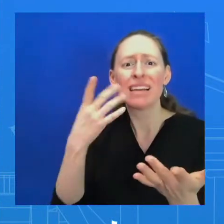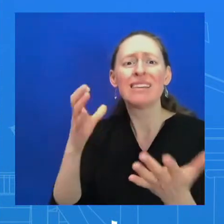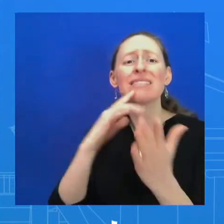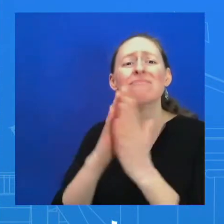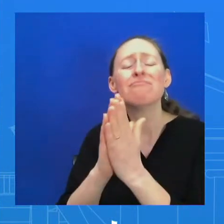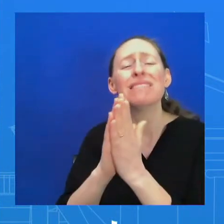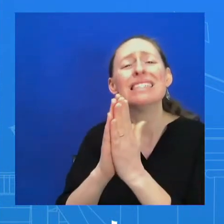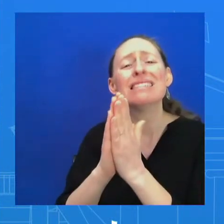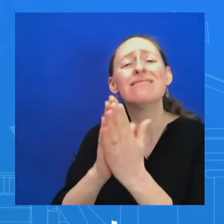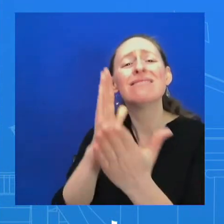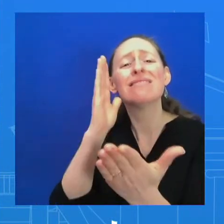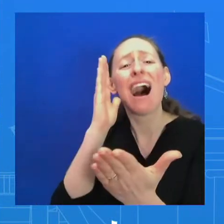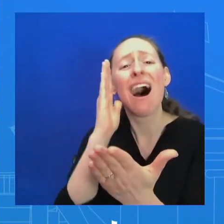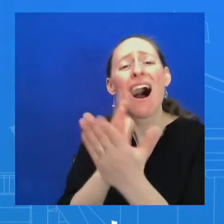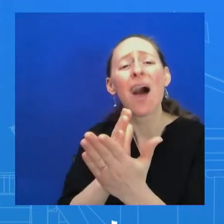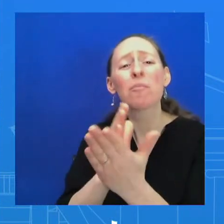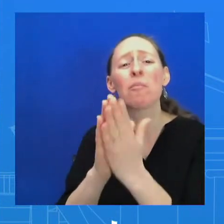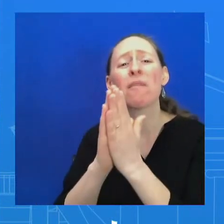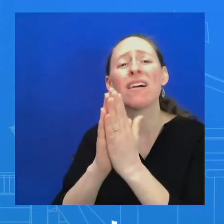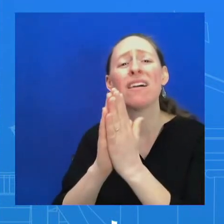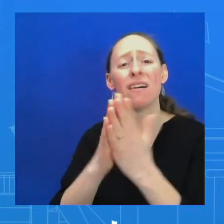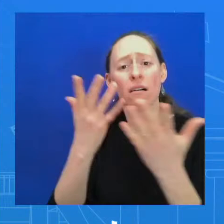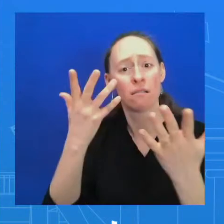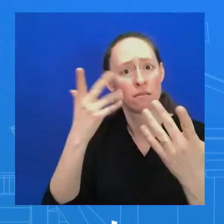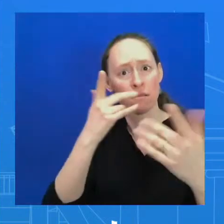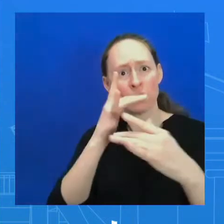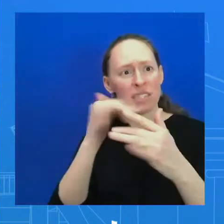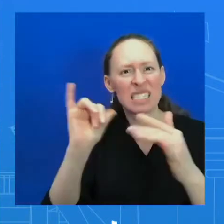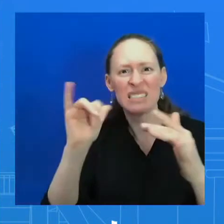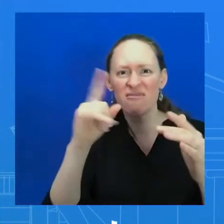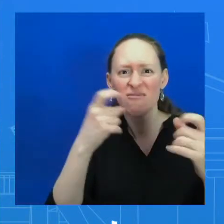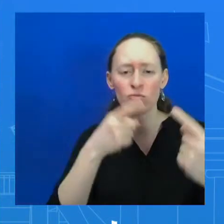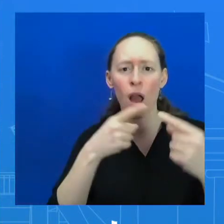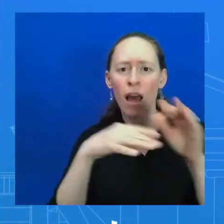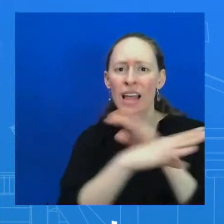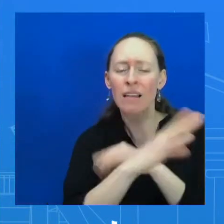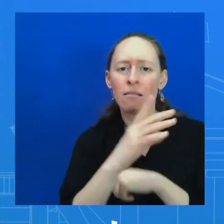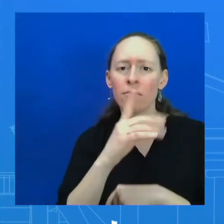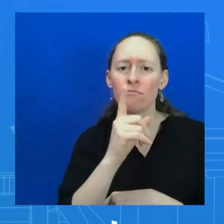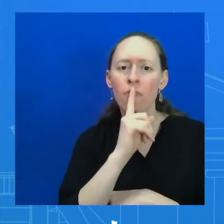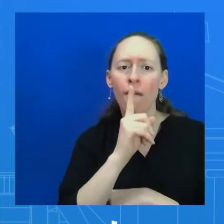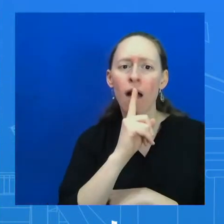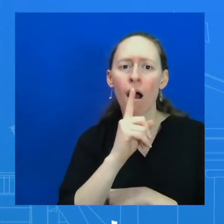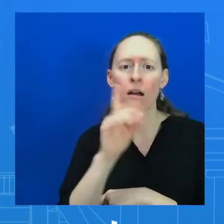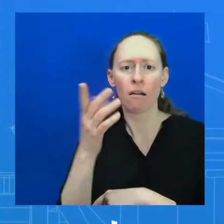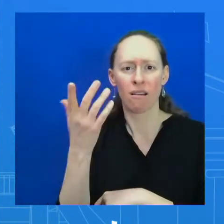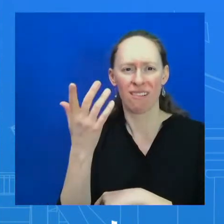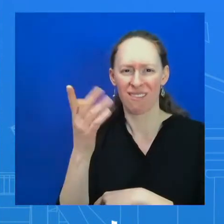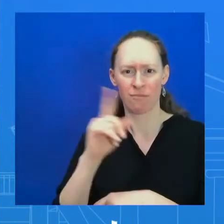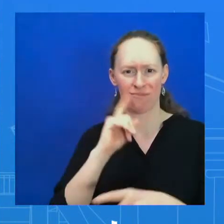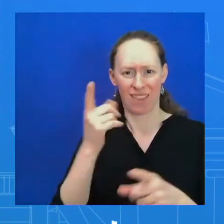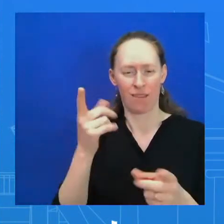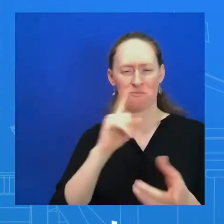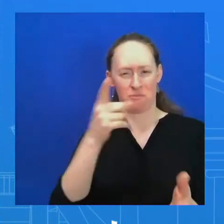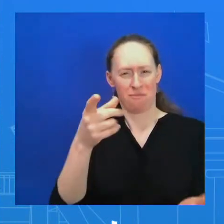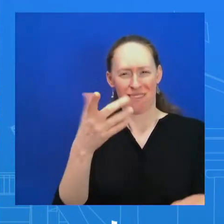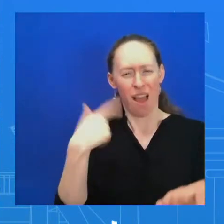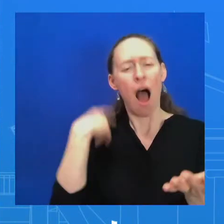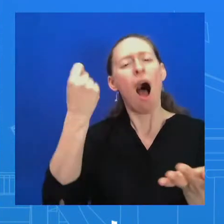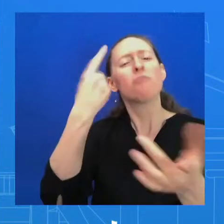Without getting into his reaction -- potential reaction to that, does the White House believe that Israel entering Rafah